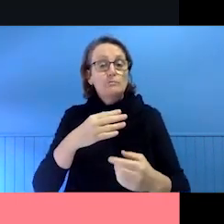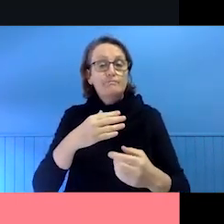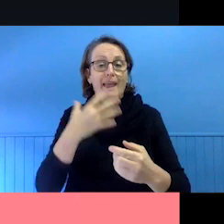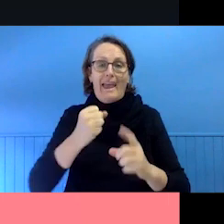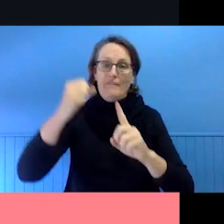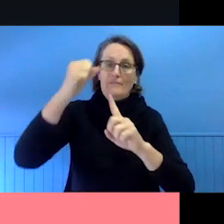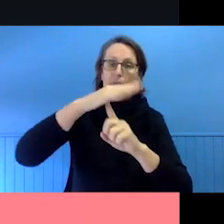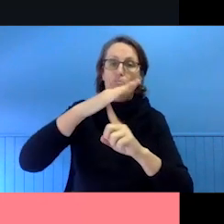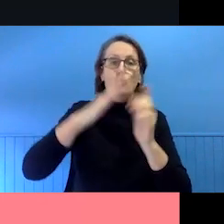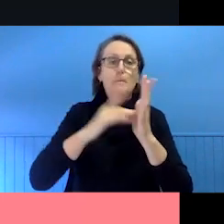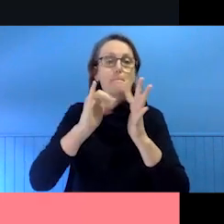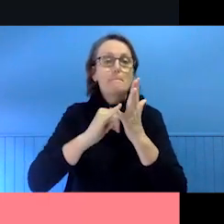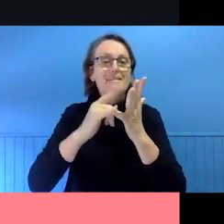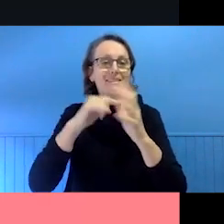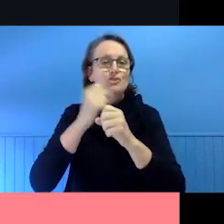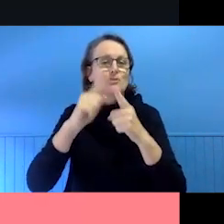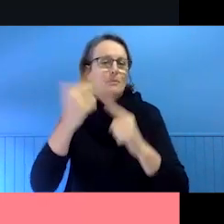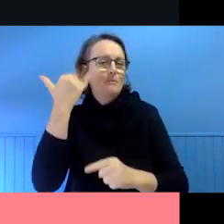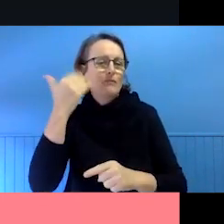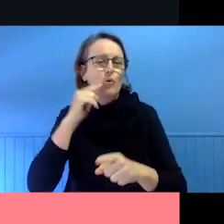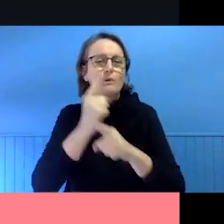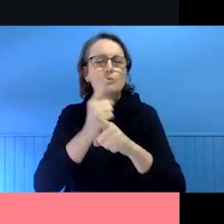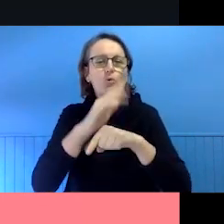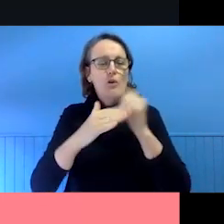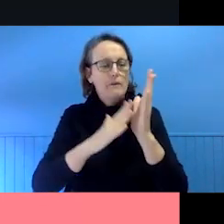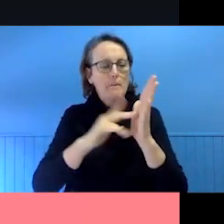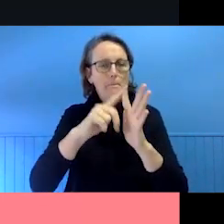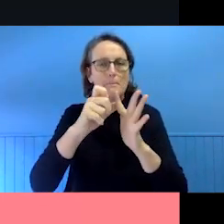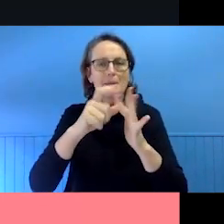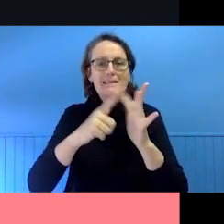when we were talking about media training. You want them to be clear